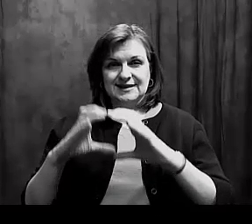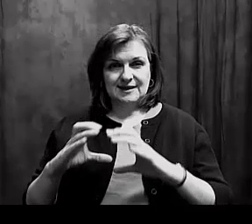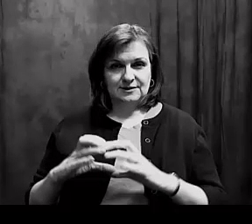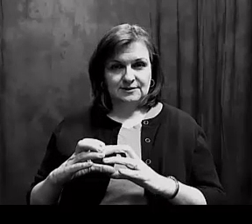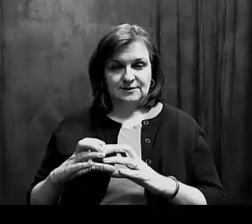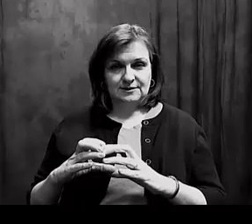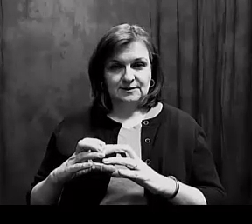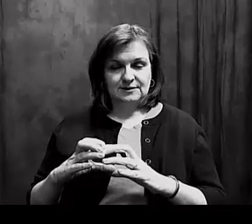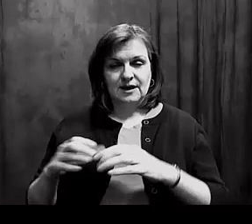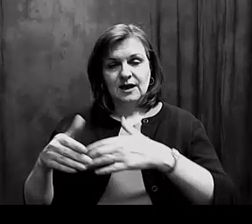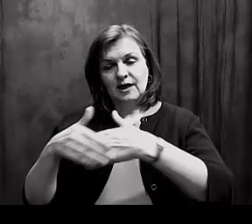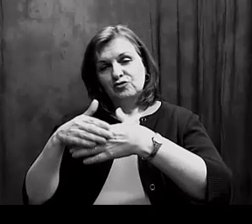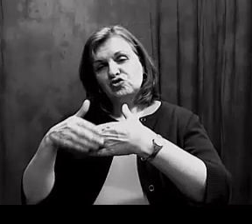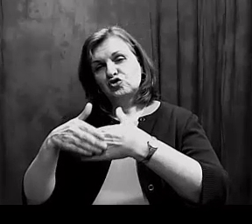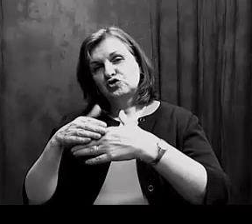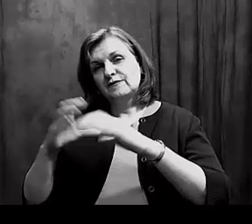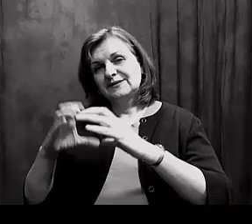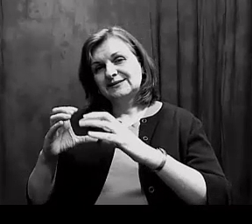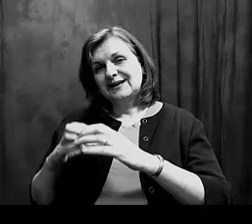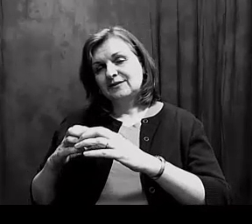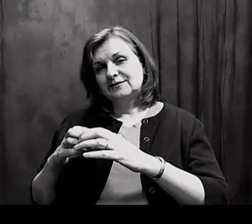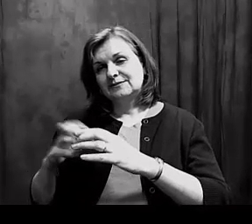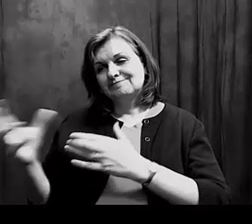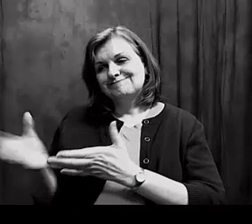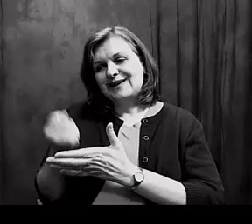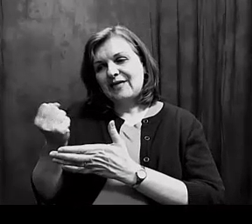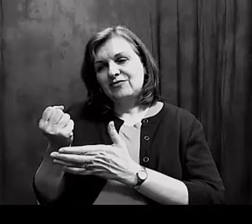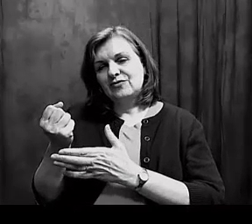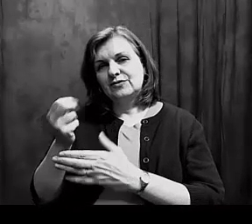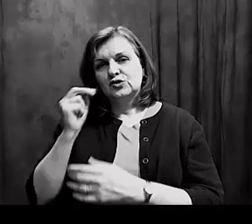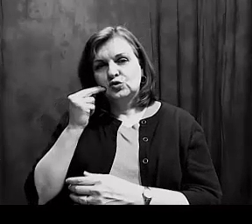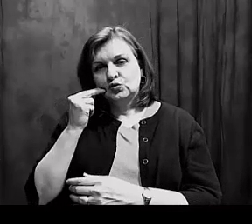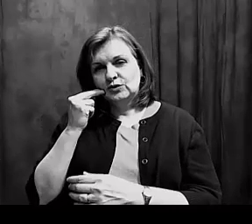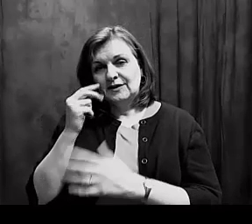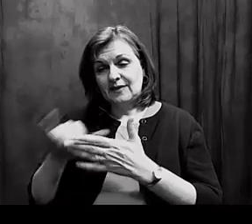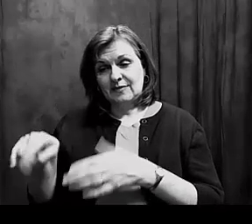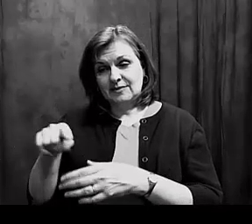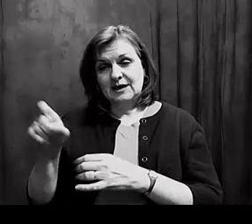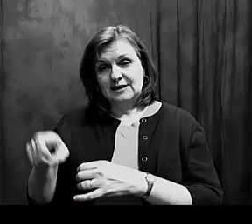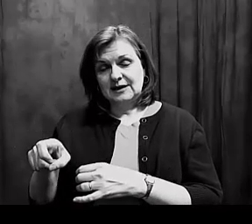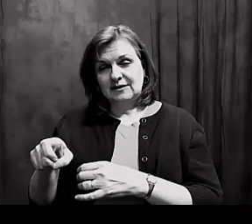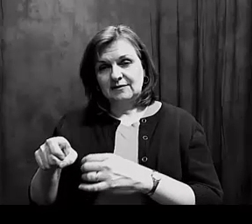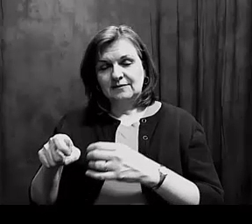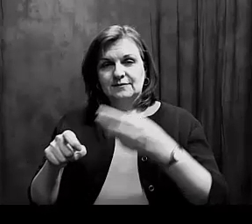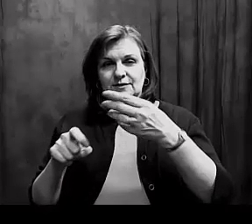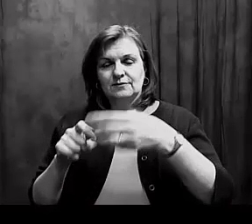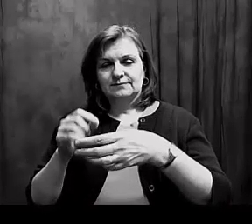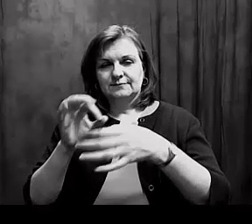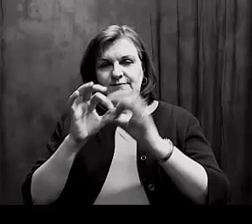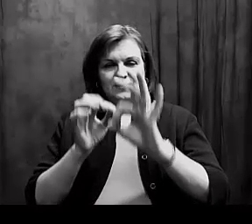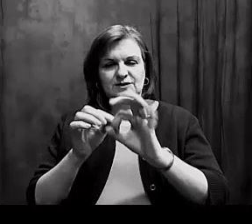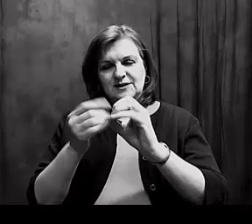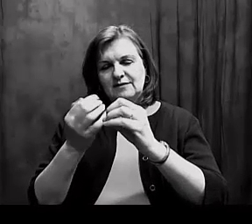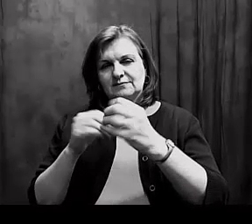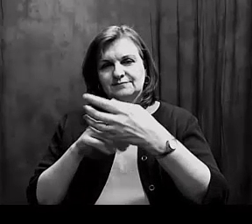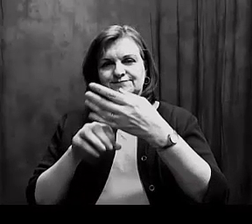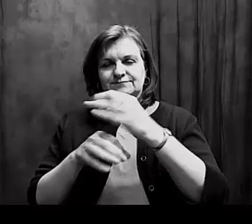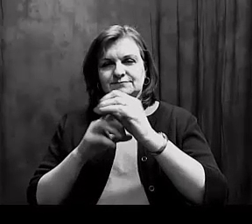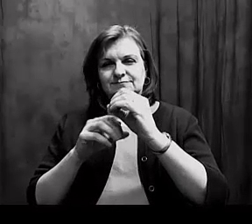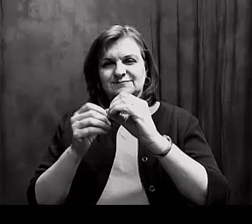that will allow the surface cells to actually pick up the nutrients that they need so these little flagella